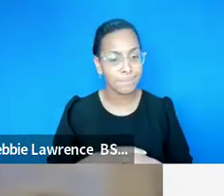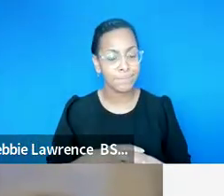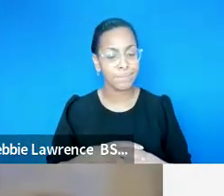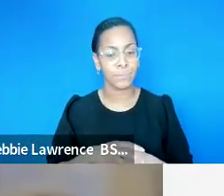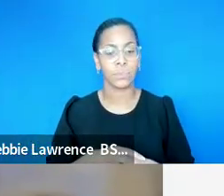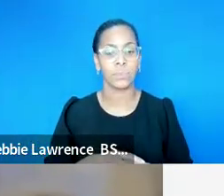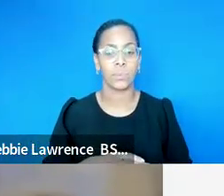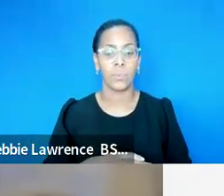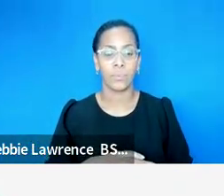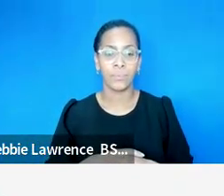Next slide, please, Amelia.